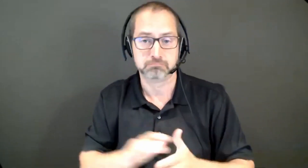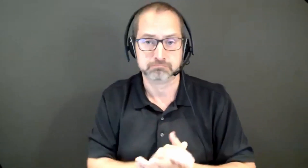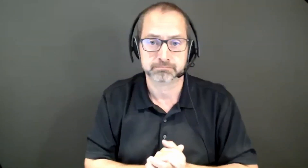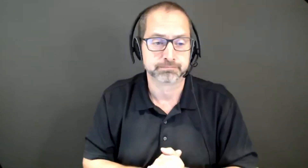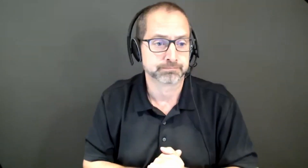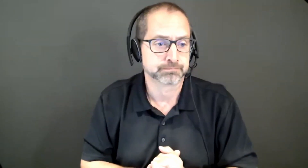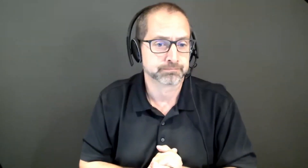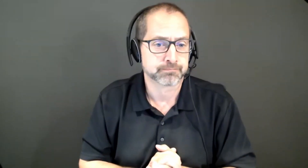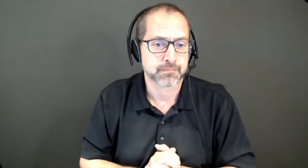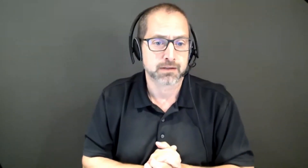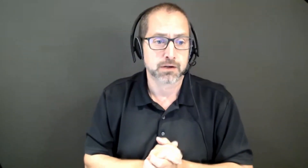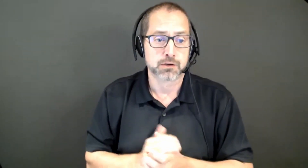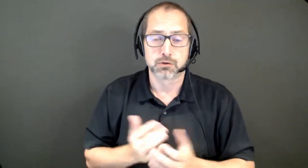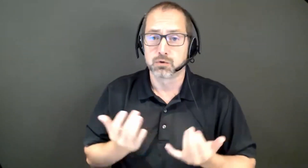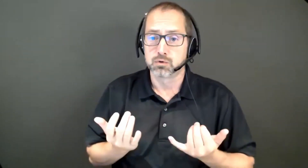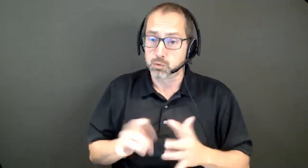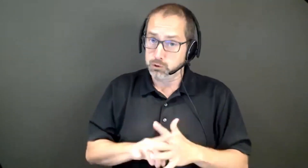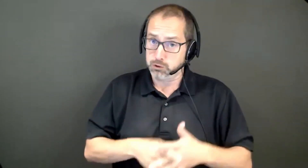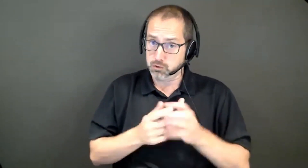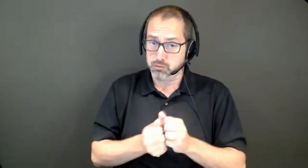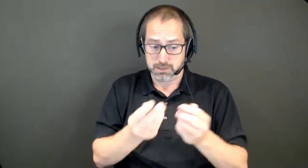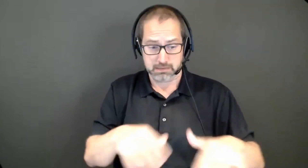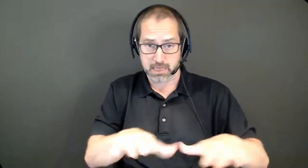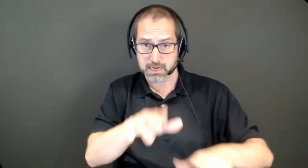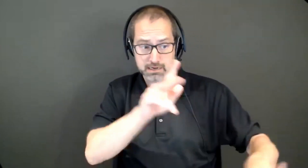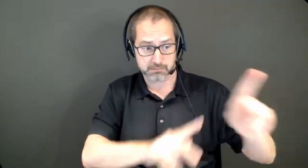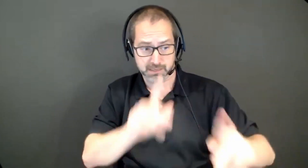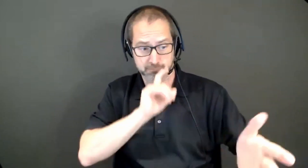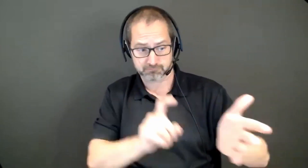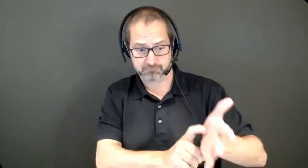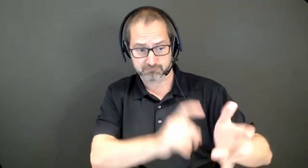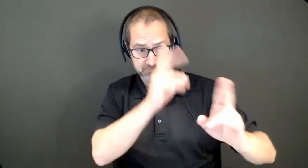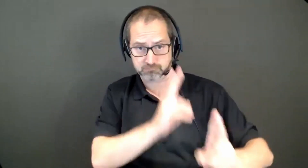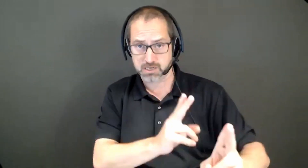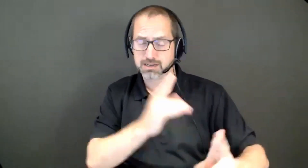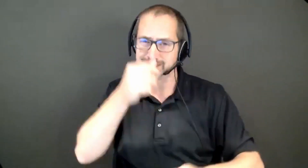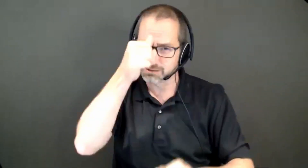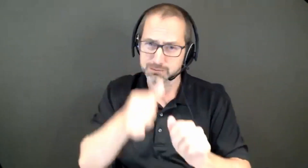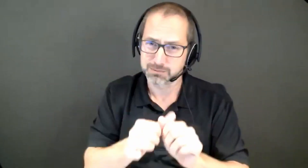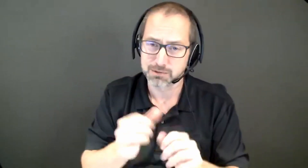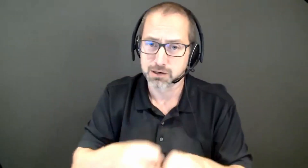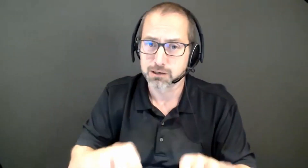We start here, because we must be mindful that the disability service providers who will speak today,